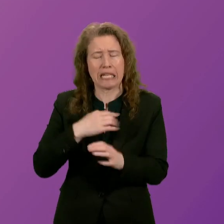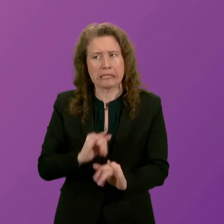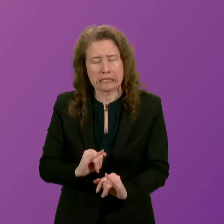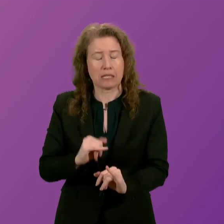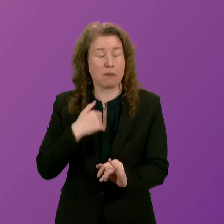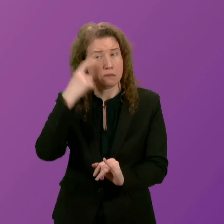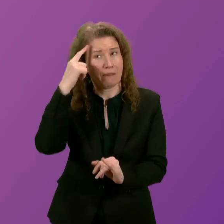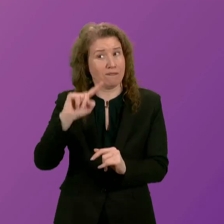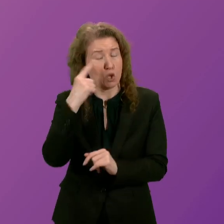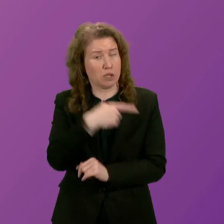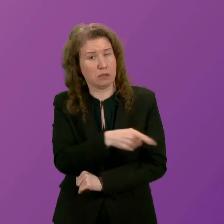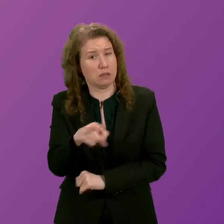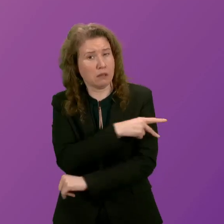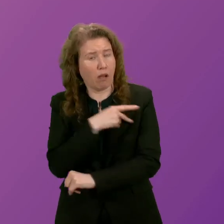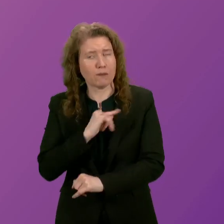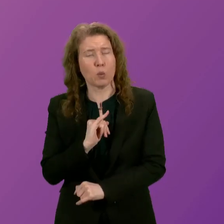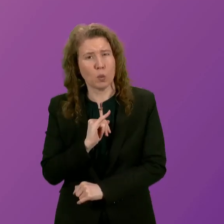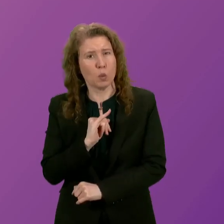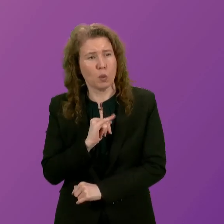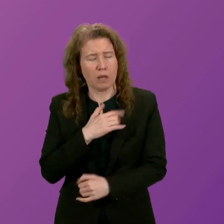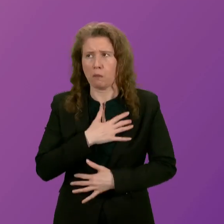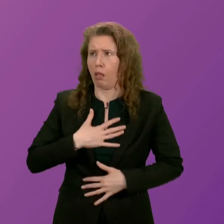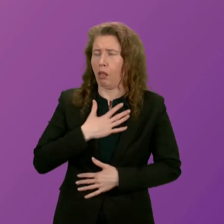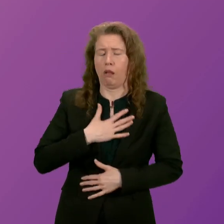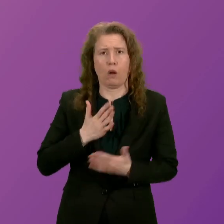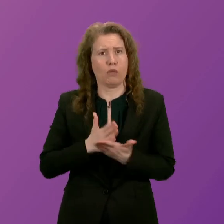first and foremost with the workforce, which faces an extraordinarily anxious